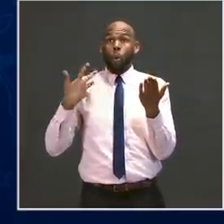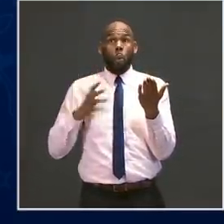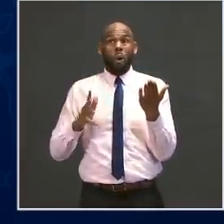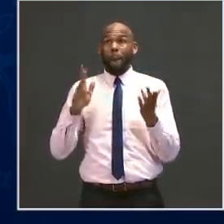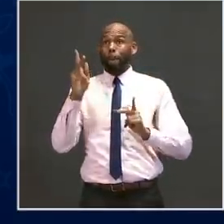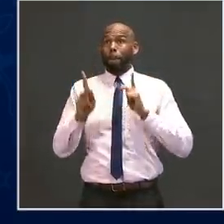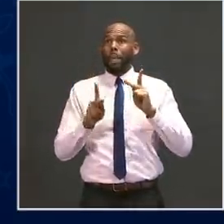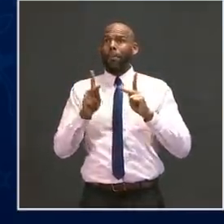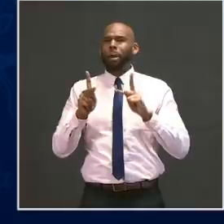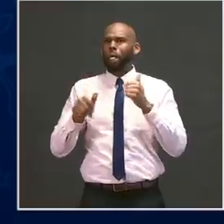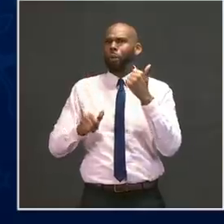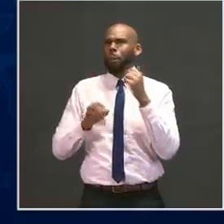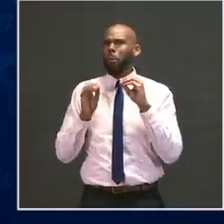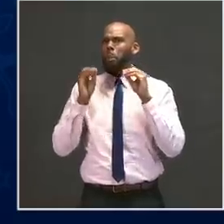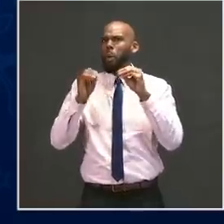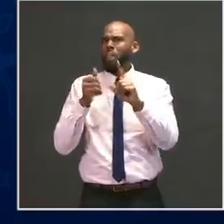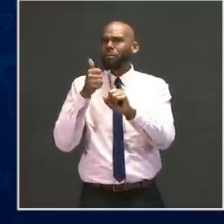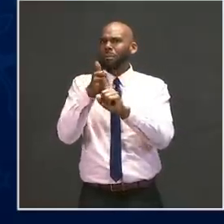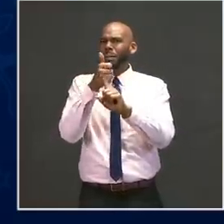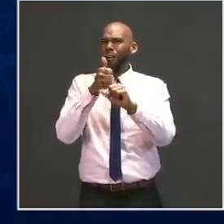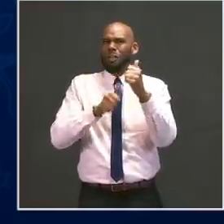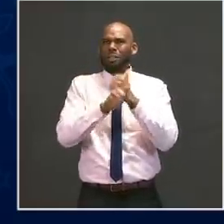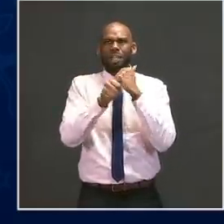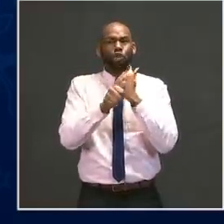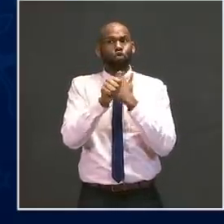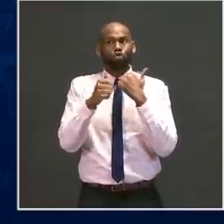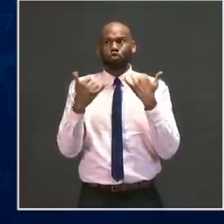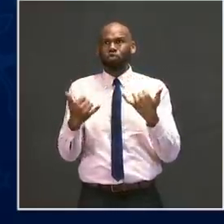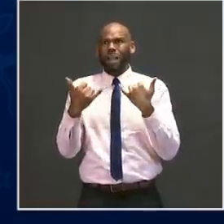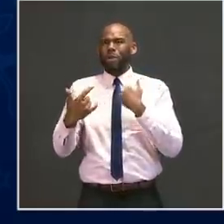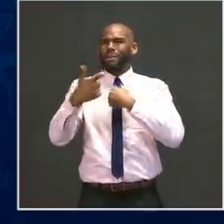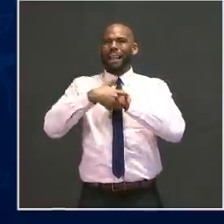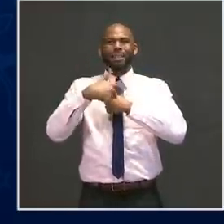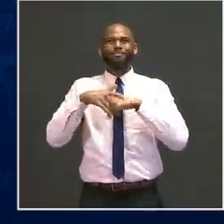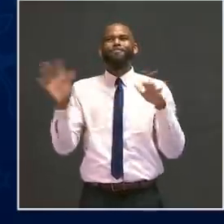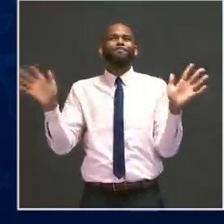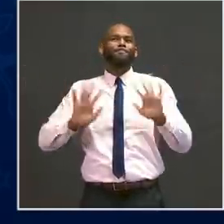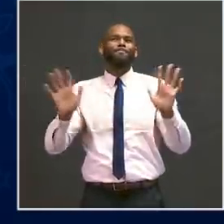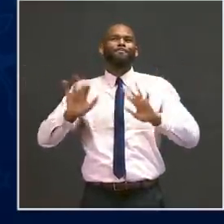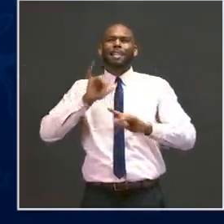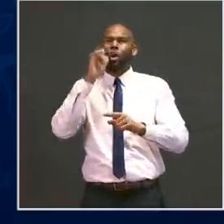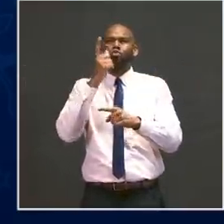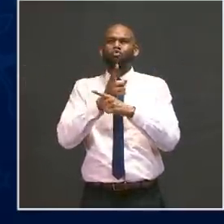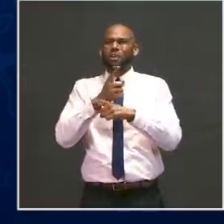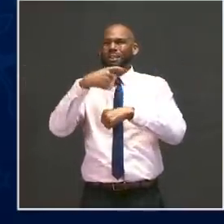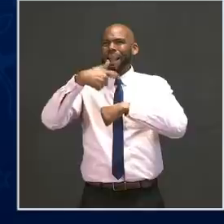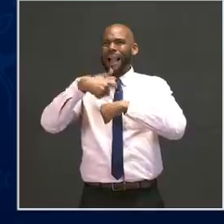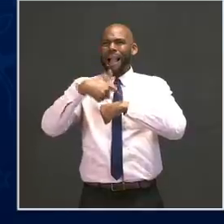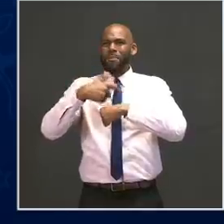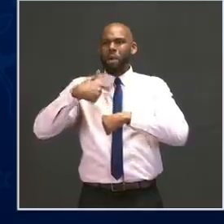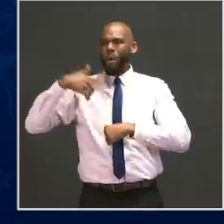at a time where it is not the right time to come, because we have not had time to put in place a humane